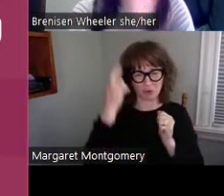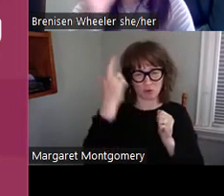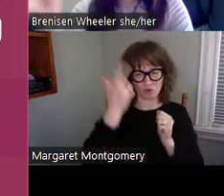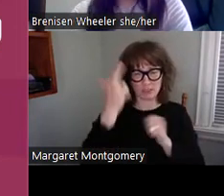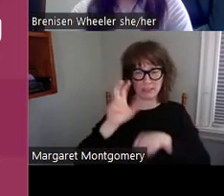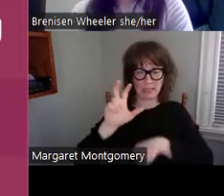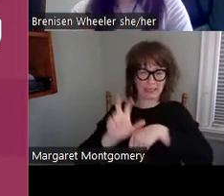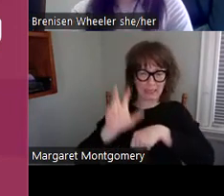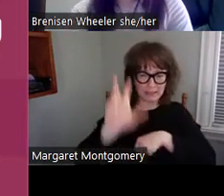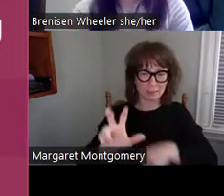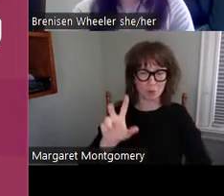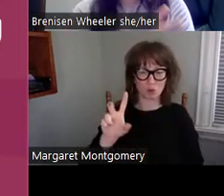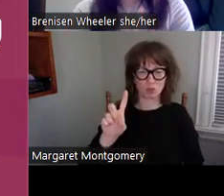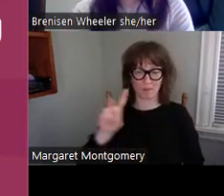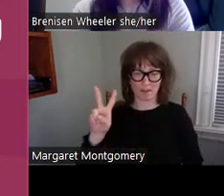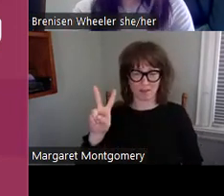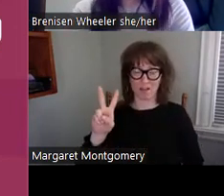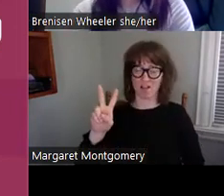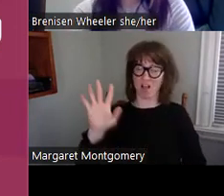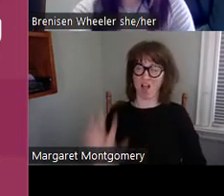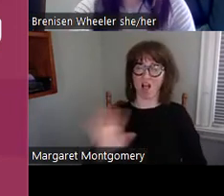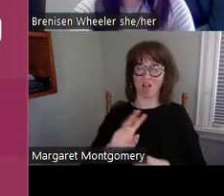rates worldwide, and we've been intentional about making it